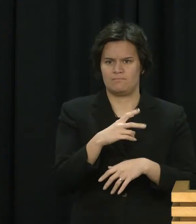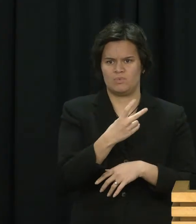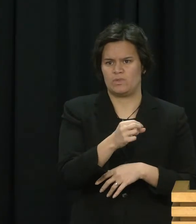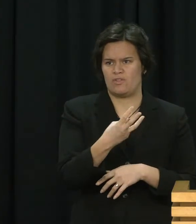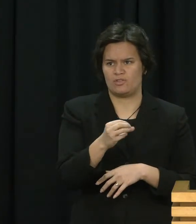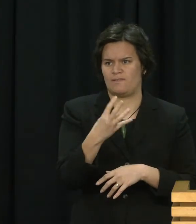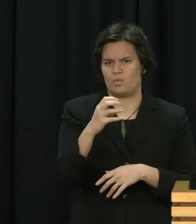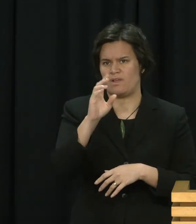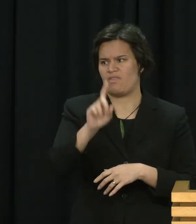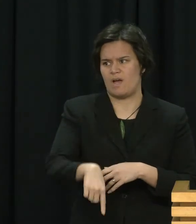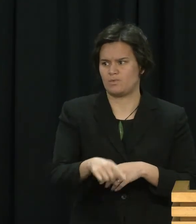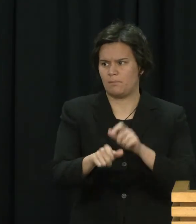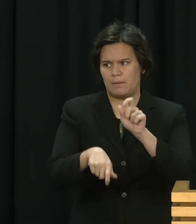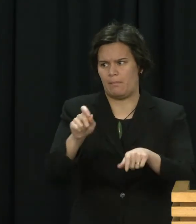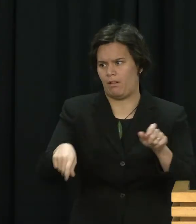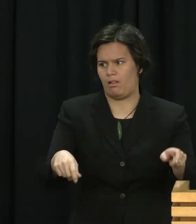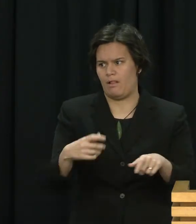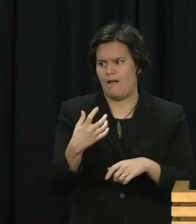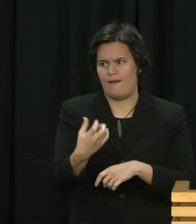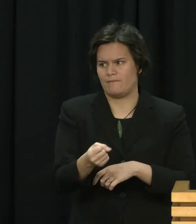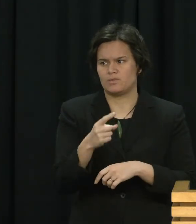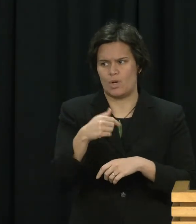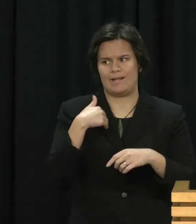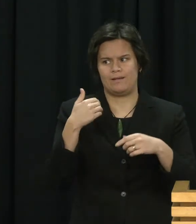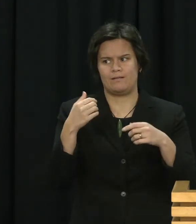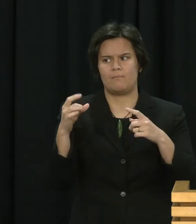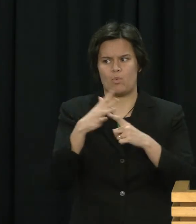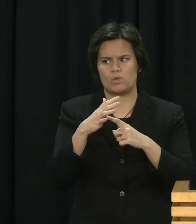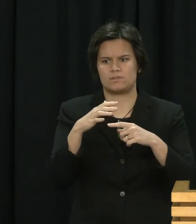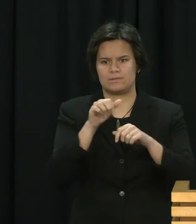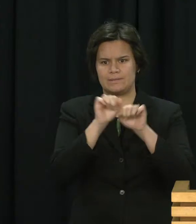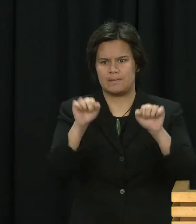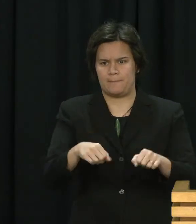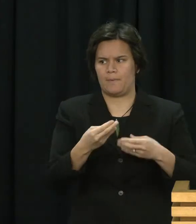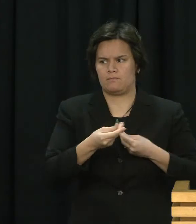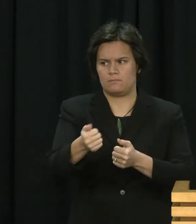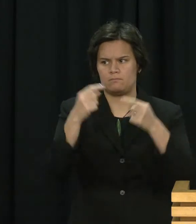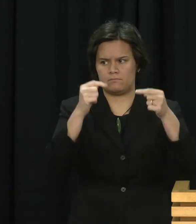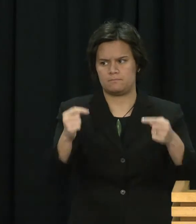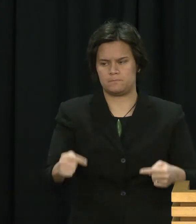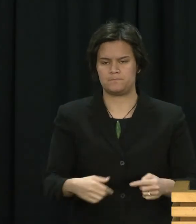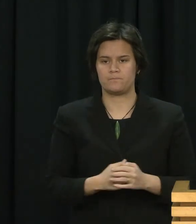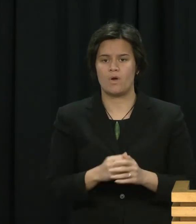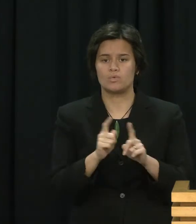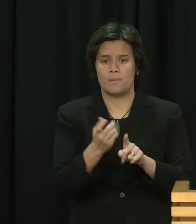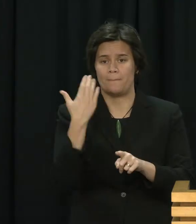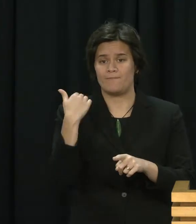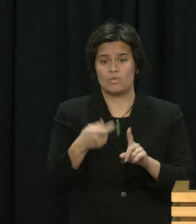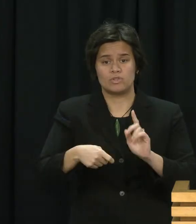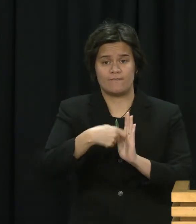systems and matched up appropriately. There's obviously tens of thousands of